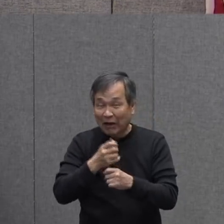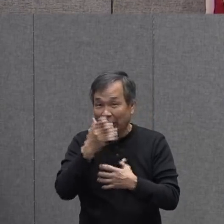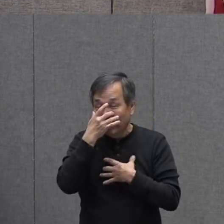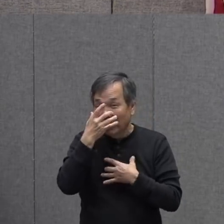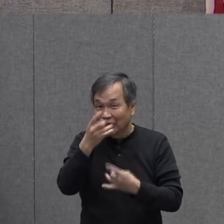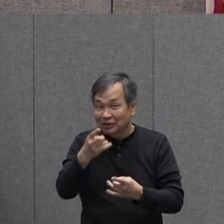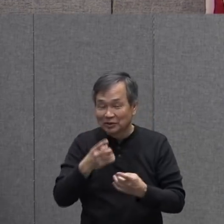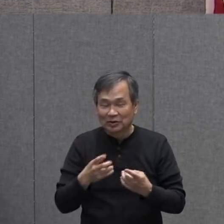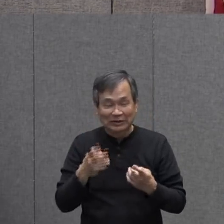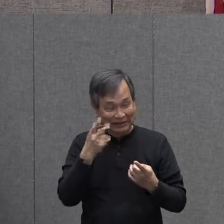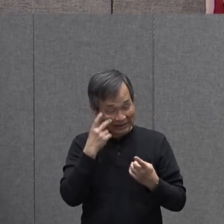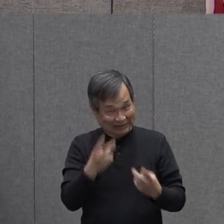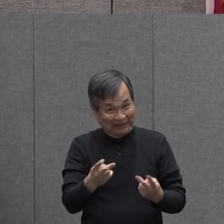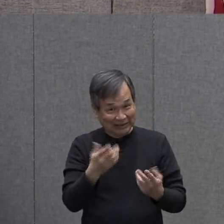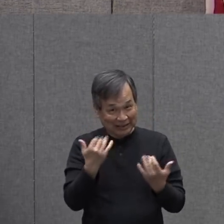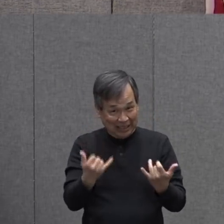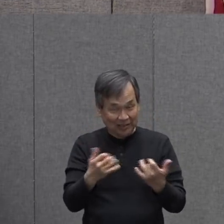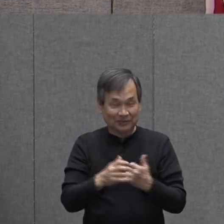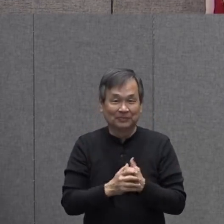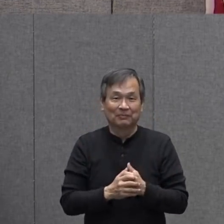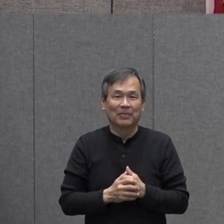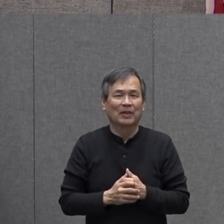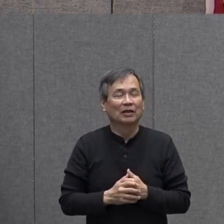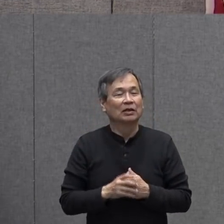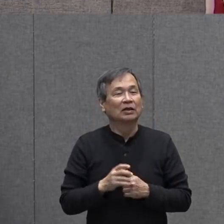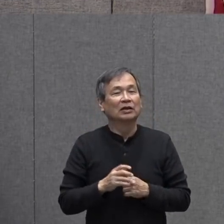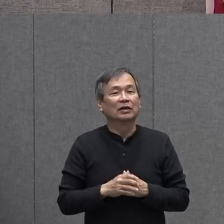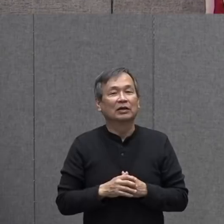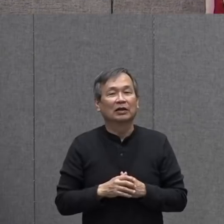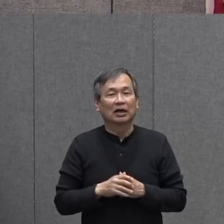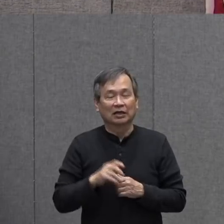so for example, it has this piece here, which I can twist,